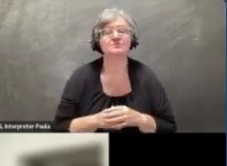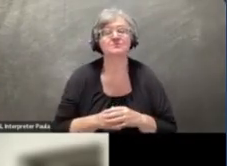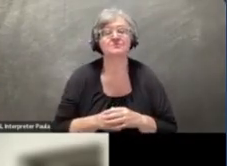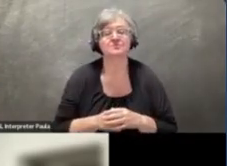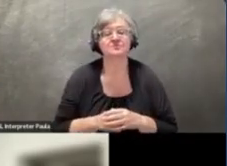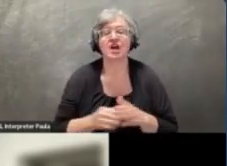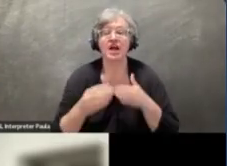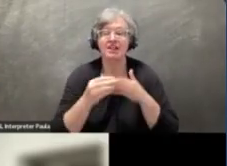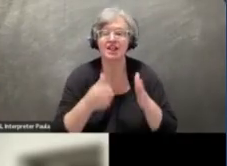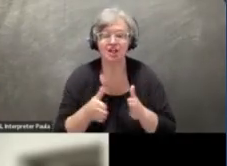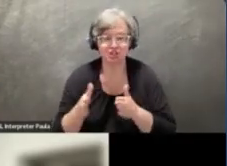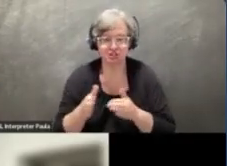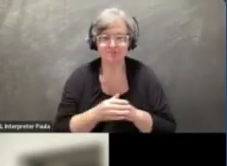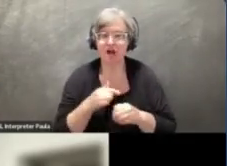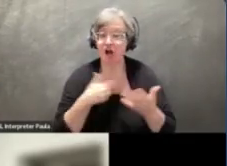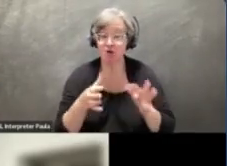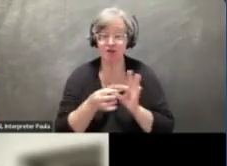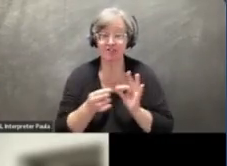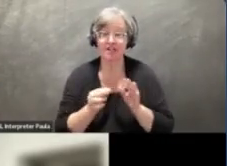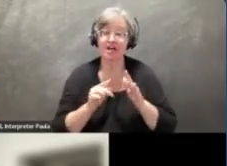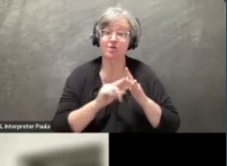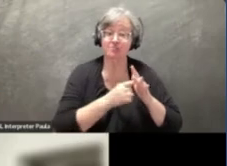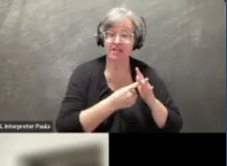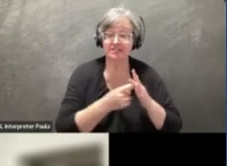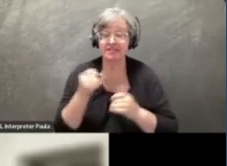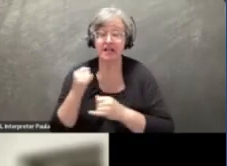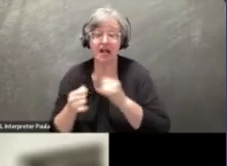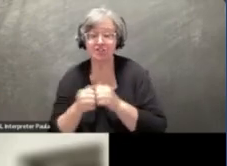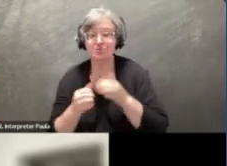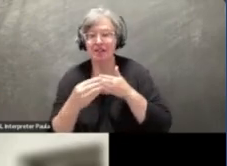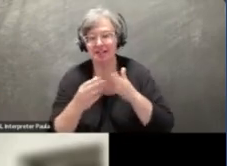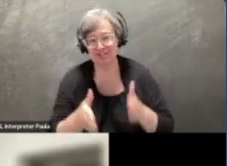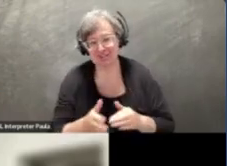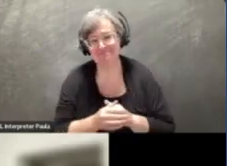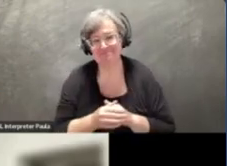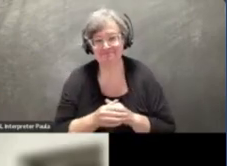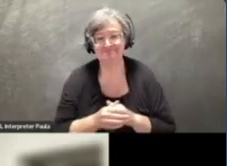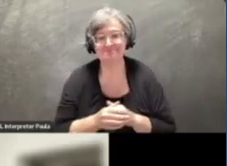leaders. As I said at the beginning of this, it begins and ends with leaders. And leaders